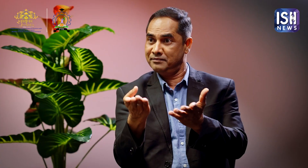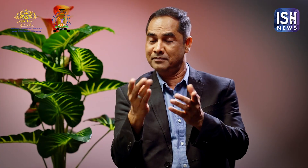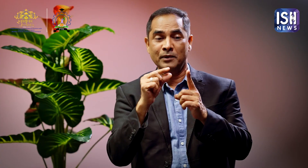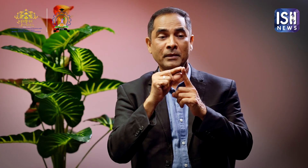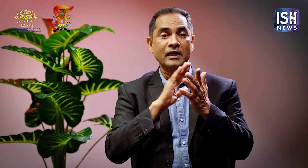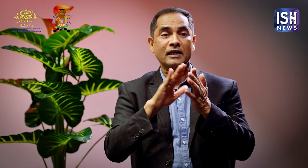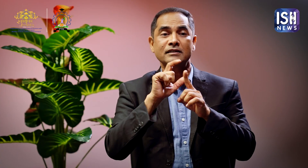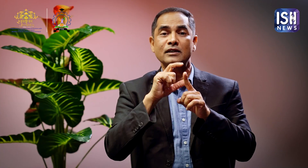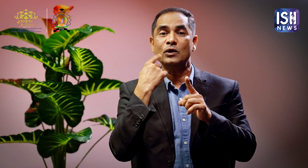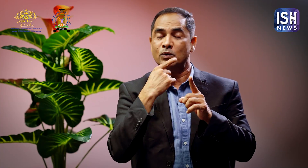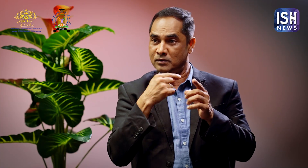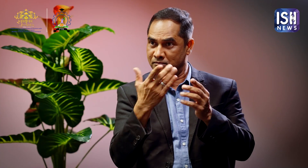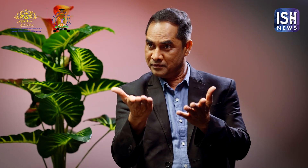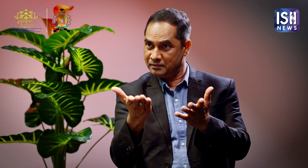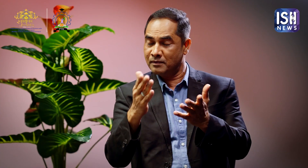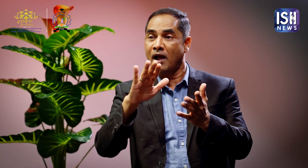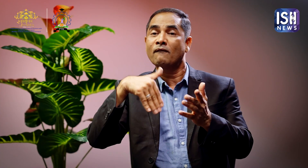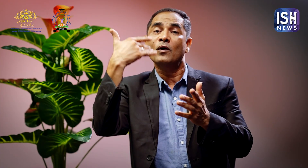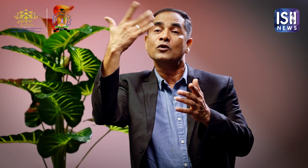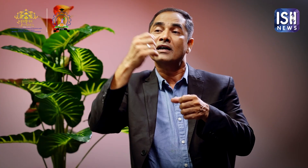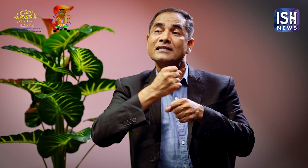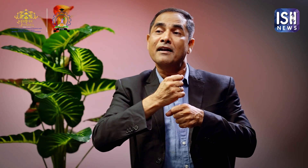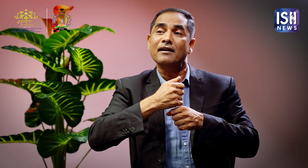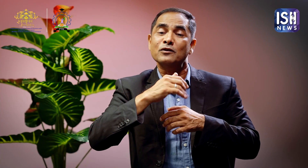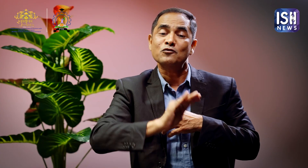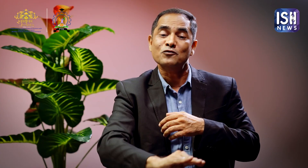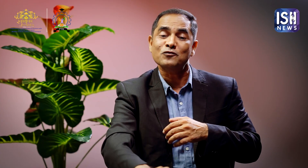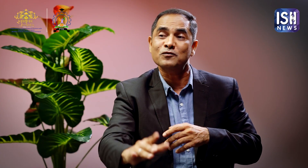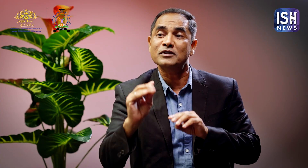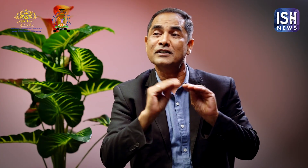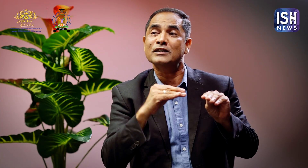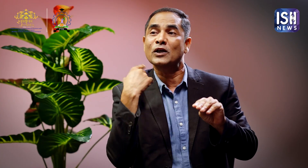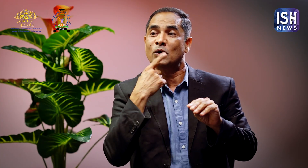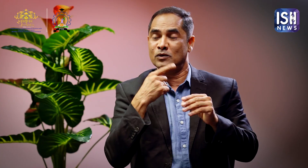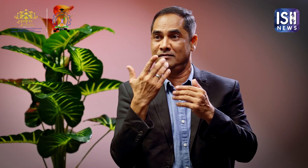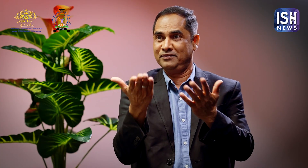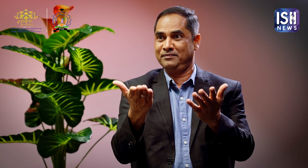The Deaf can earn PhD degrees who will then guide the Deaf children of future generations.